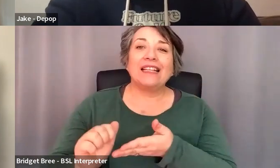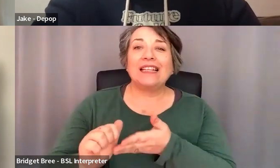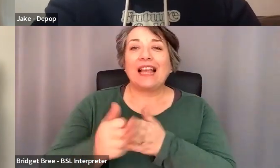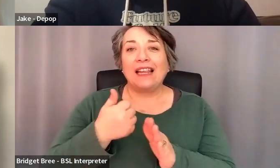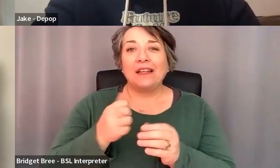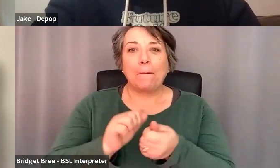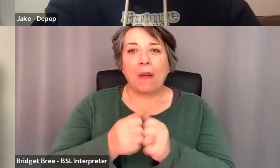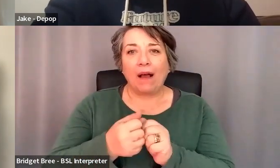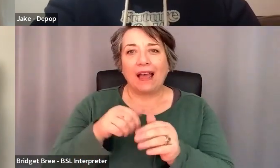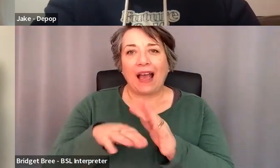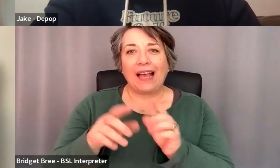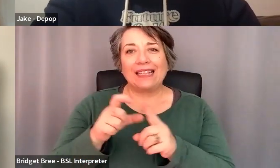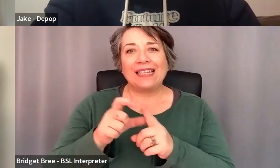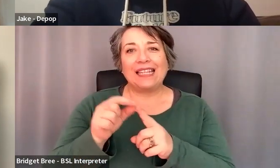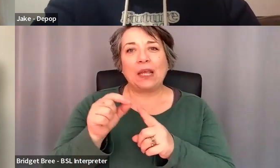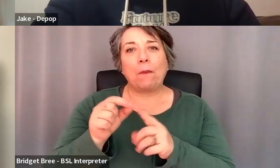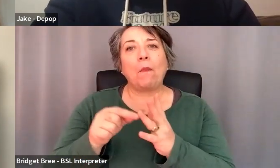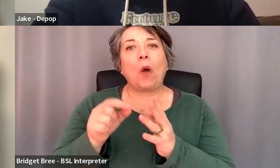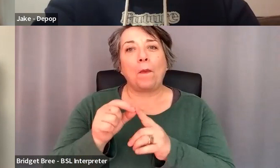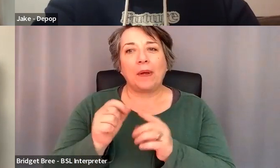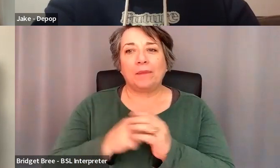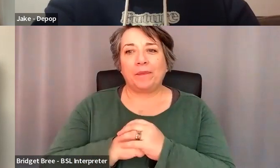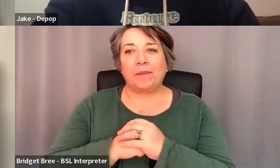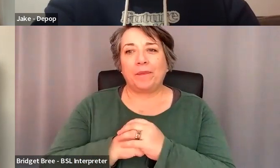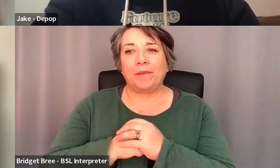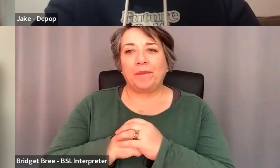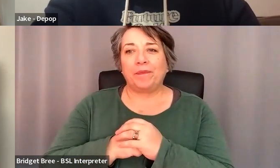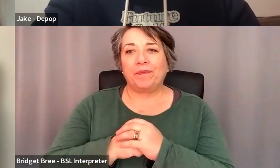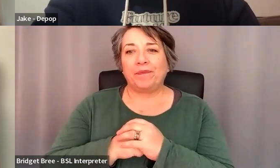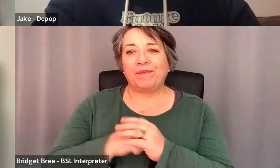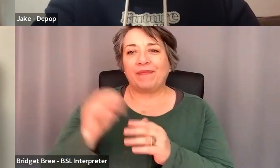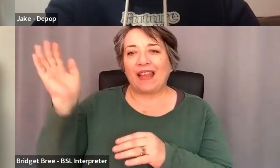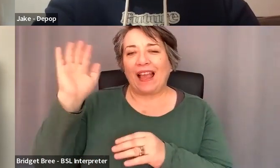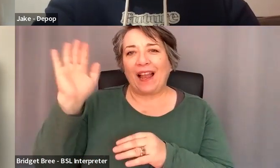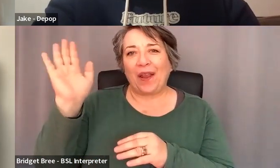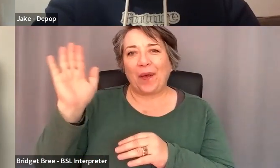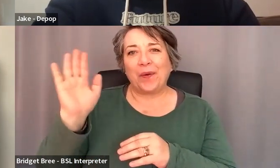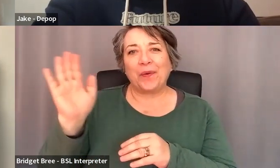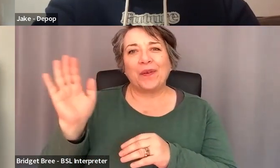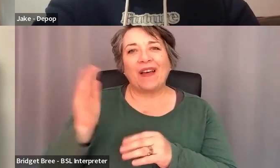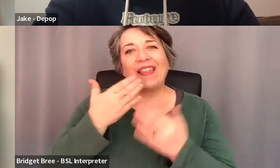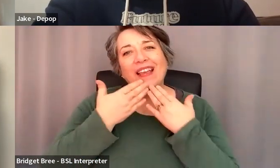I'm a senior talent partner at Depop. Hi! Everyone. Thanks for having me also. My name is Natasha.